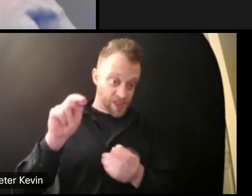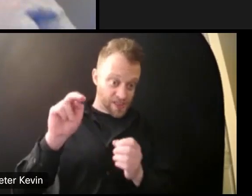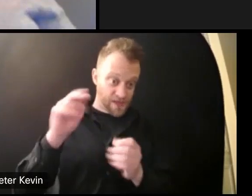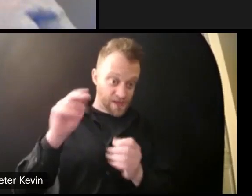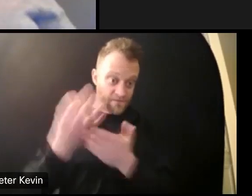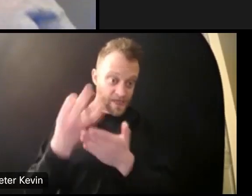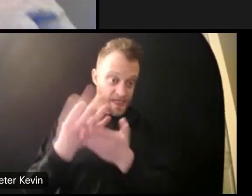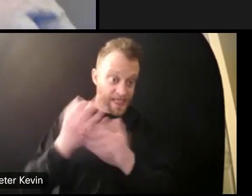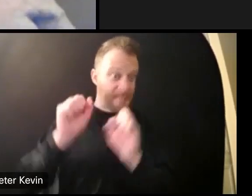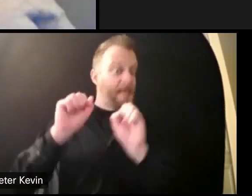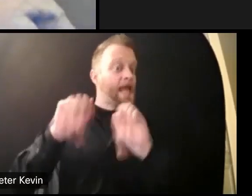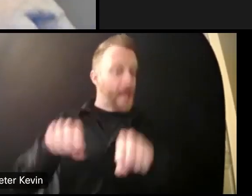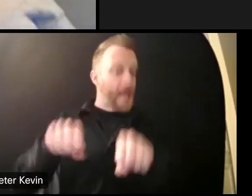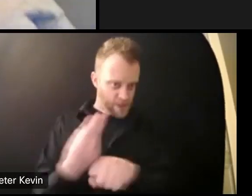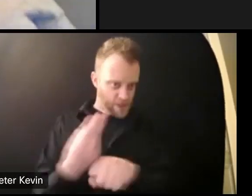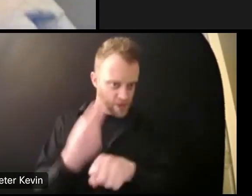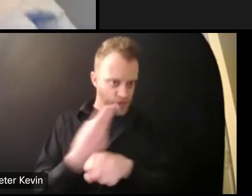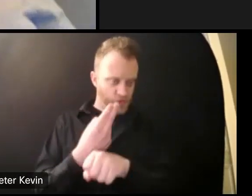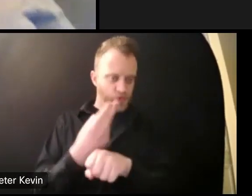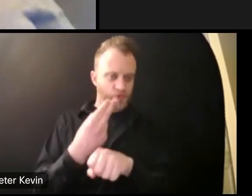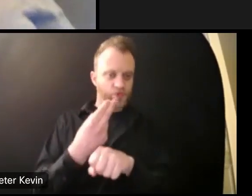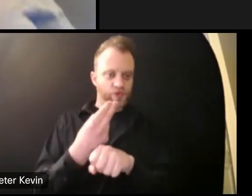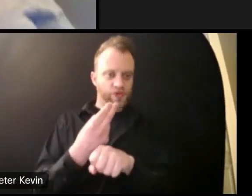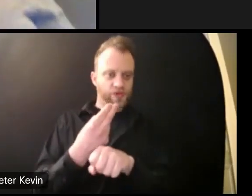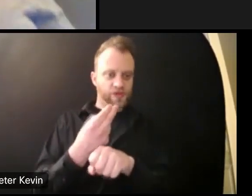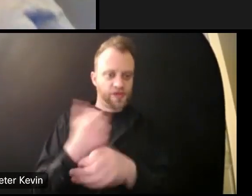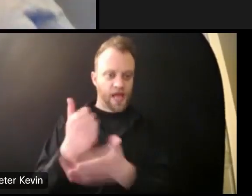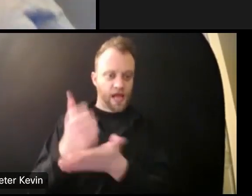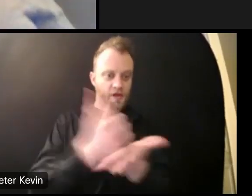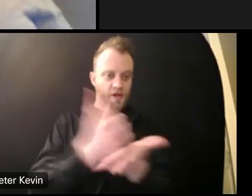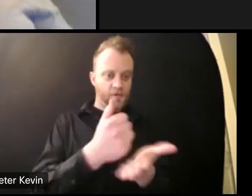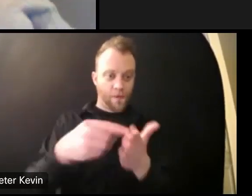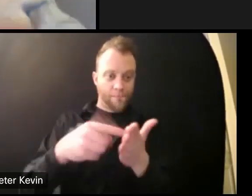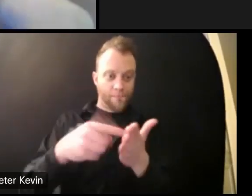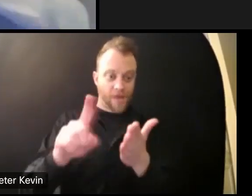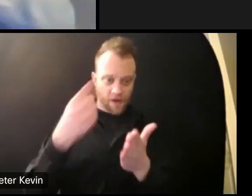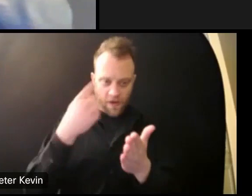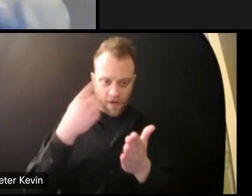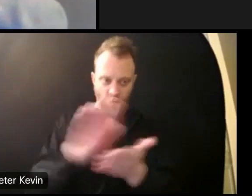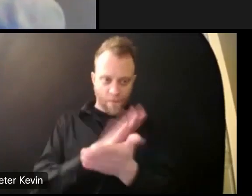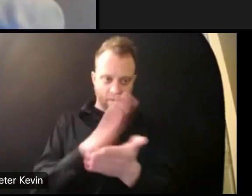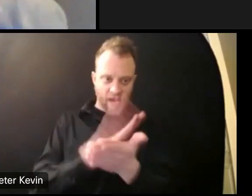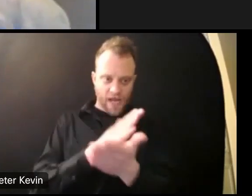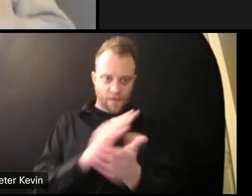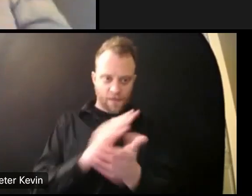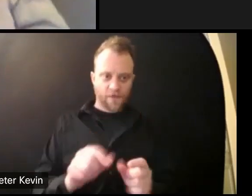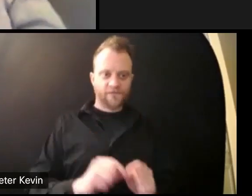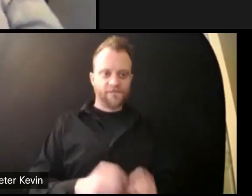It's there for all the Commissioners to use equitably. So depending upon the need and where